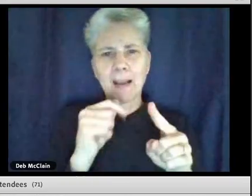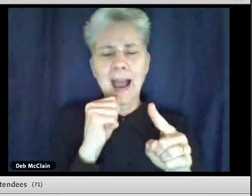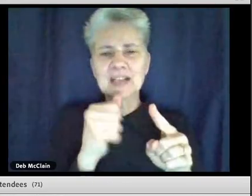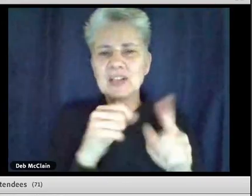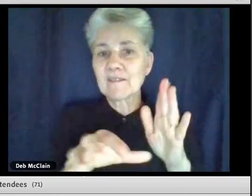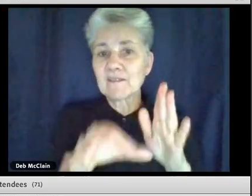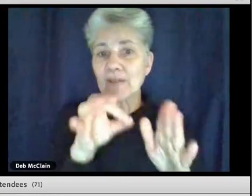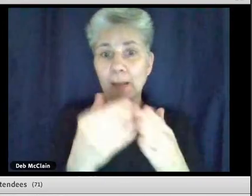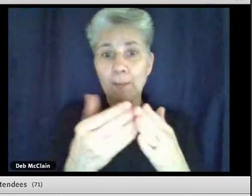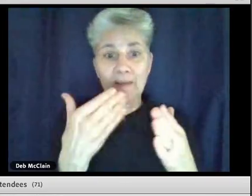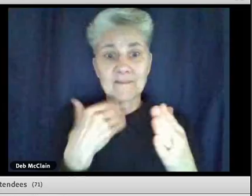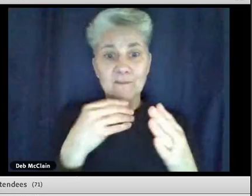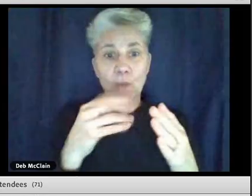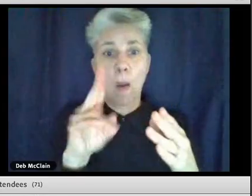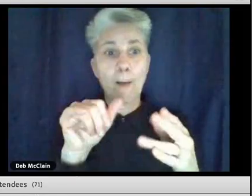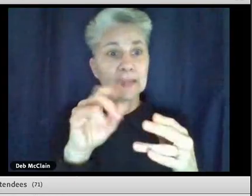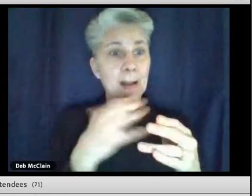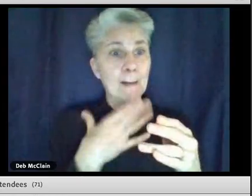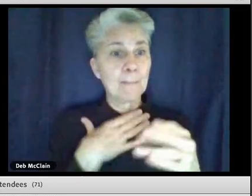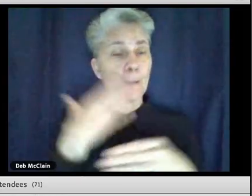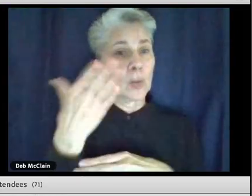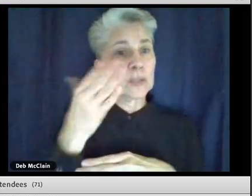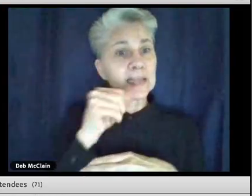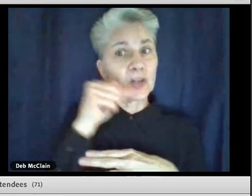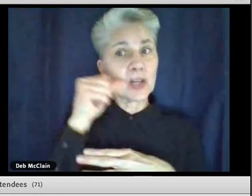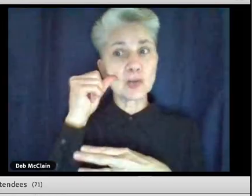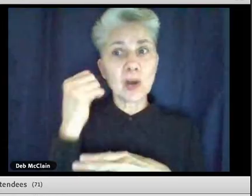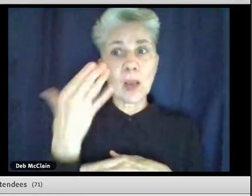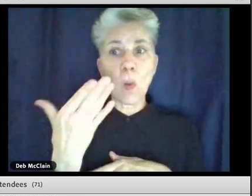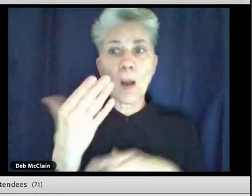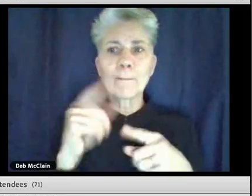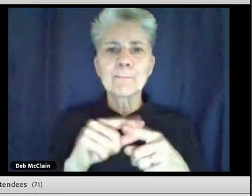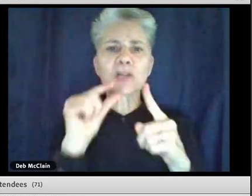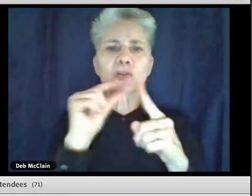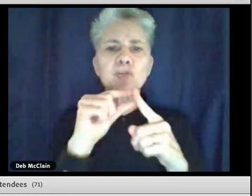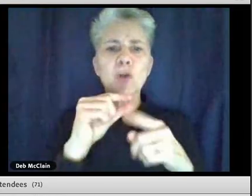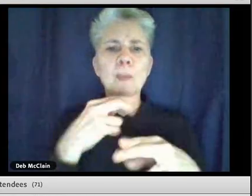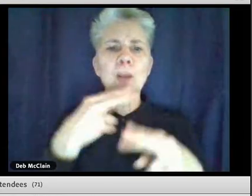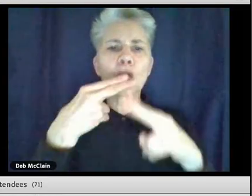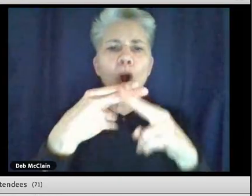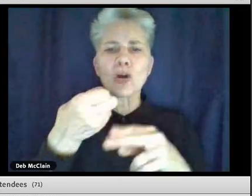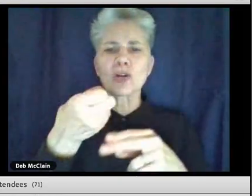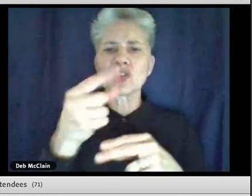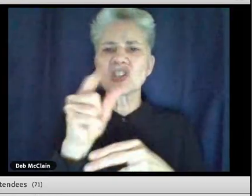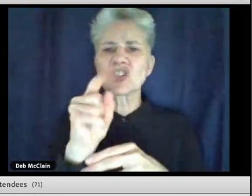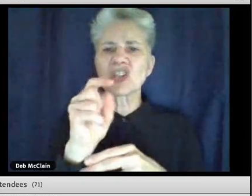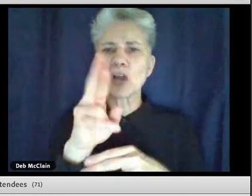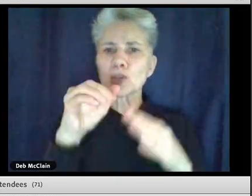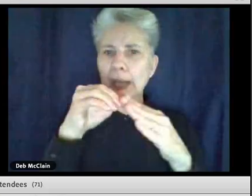before I updated my presentation yesterday, but there's this term called shelter in place, and basically it means that you don't leave the house